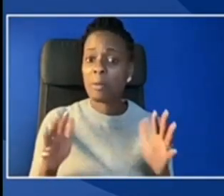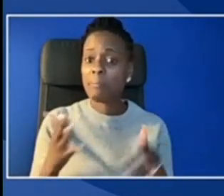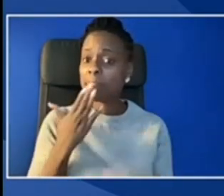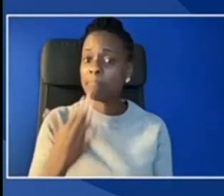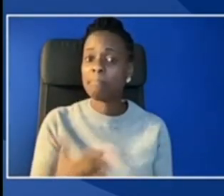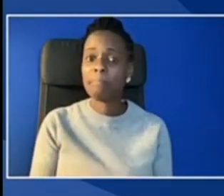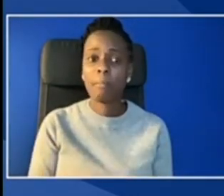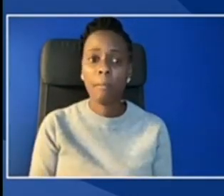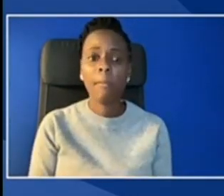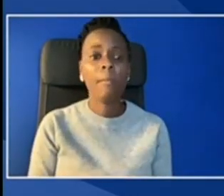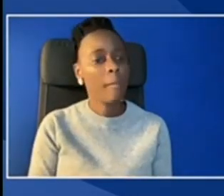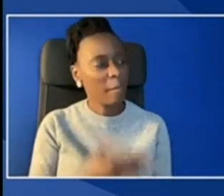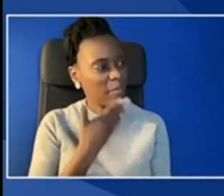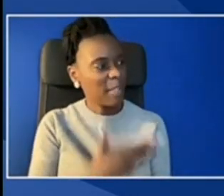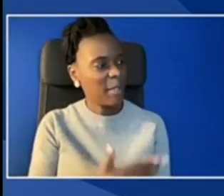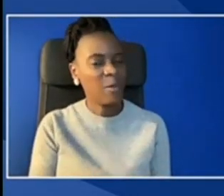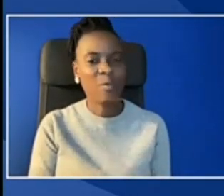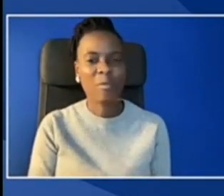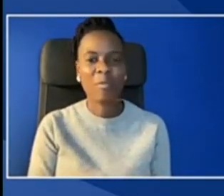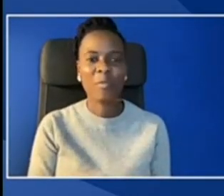Thank you very much, Jeremy. Appreciate it.